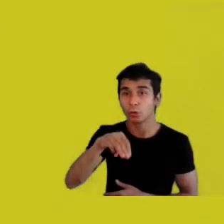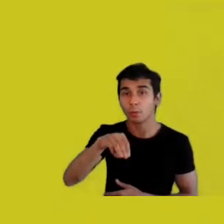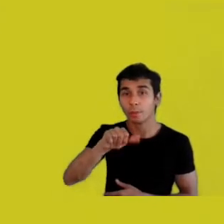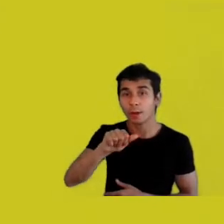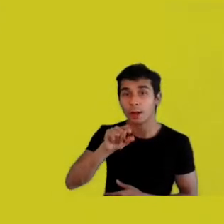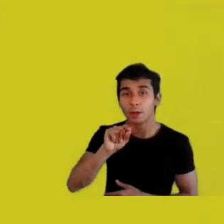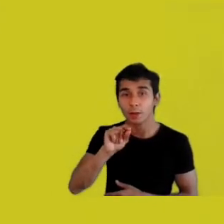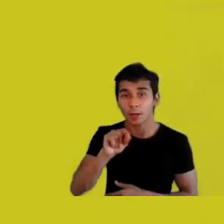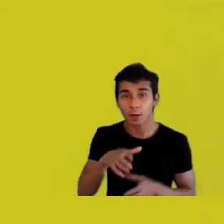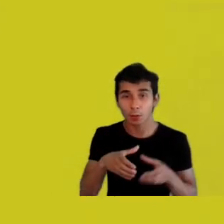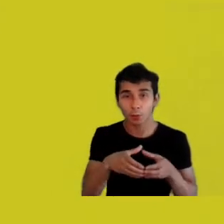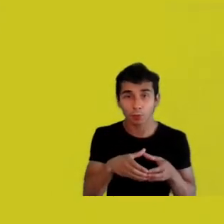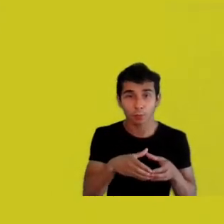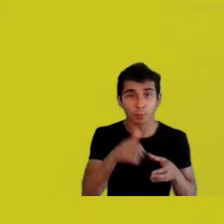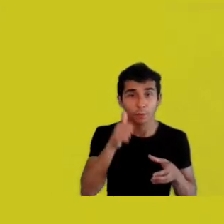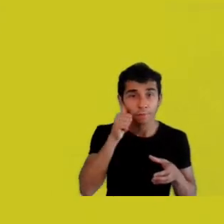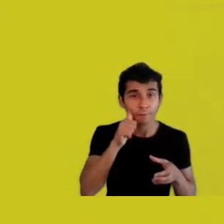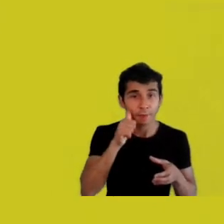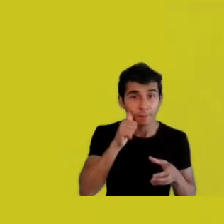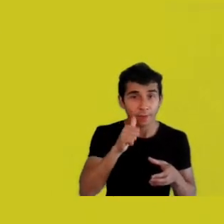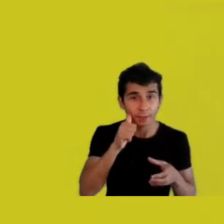therefore, she-spirits, I’ll call them.